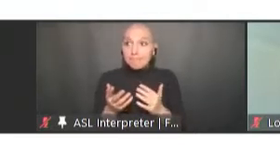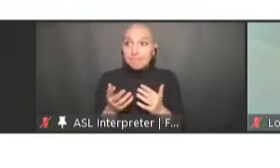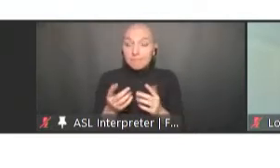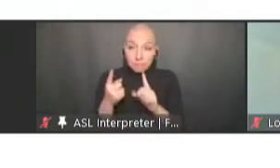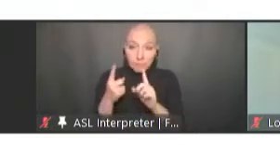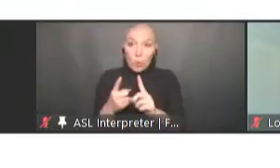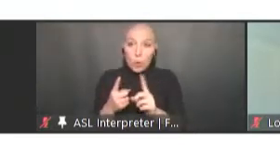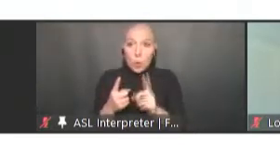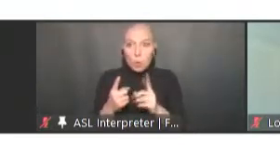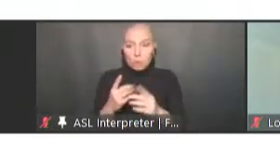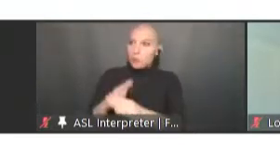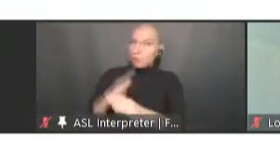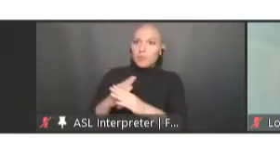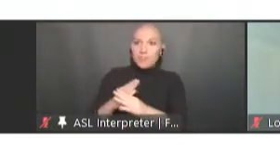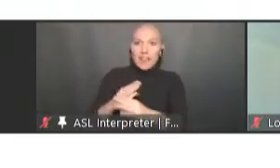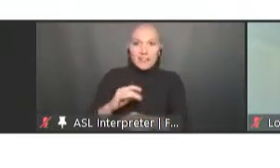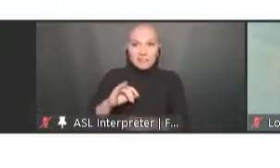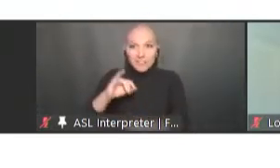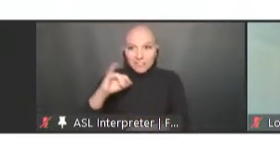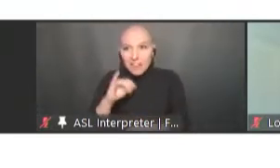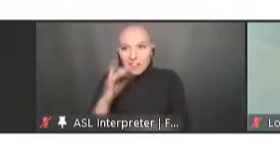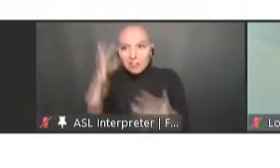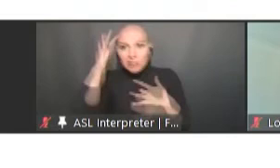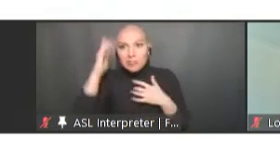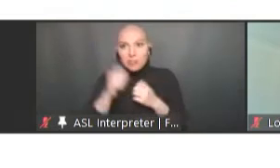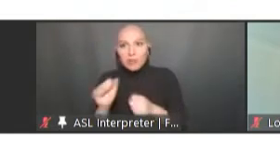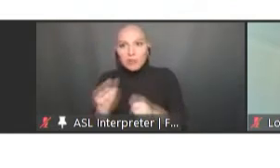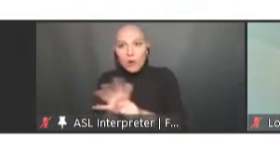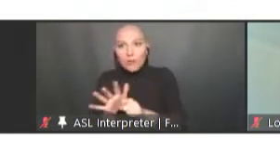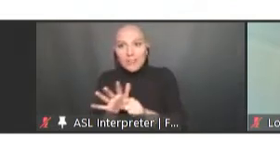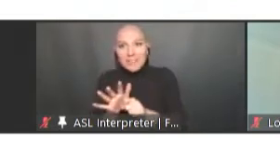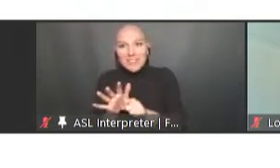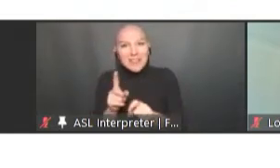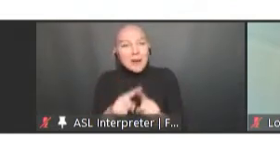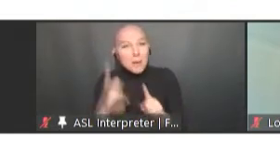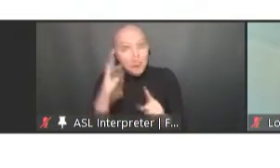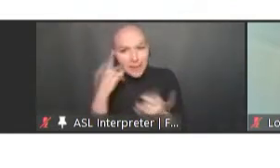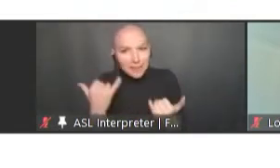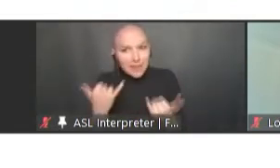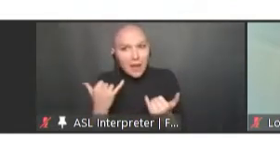I think people have come to realize that's perhaps not very realistic, and whether we need to more